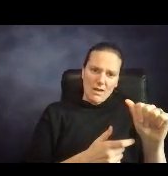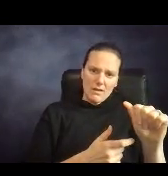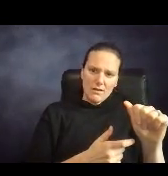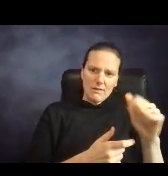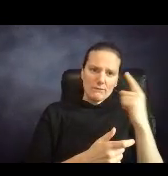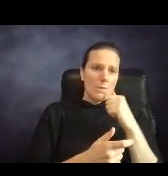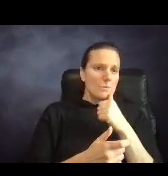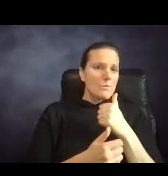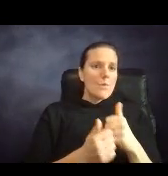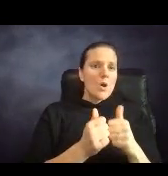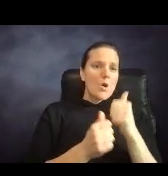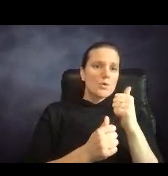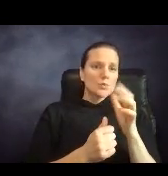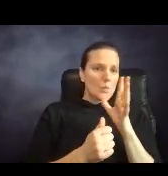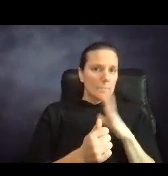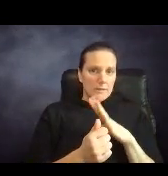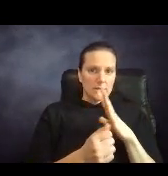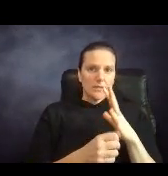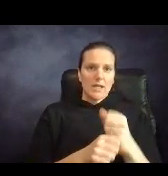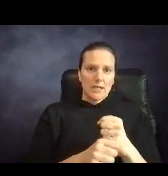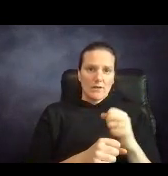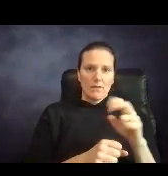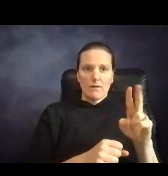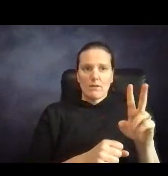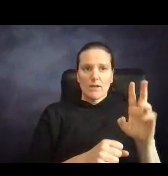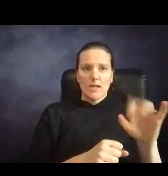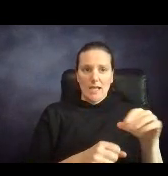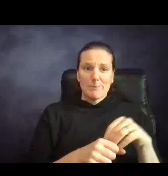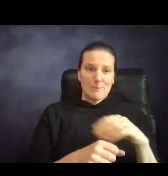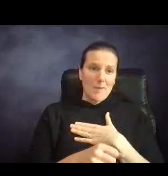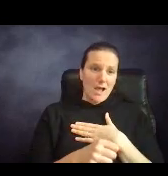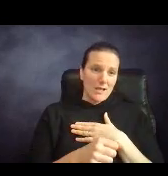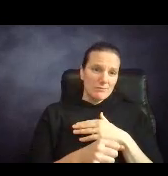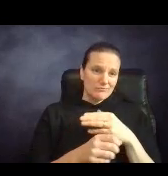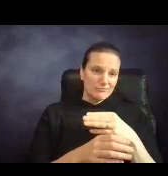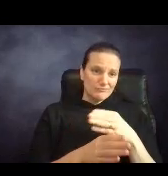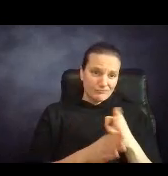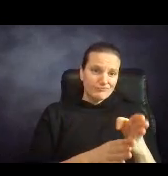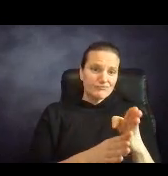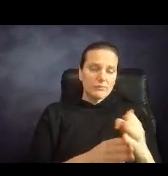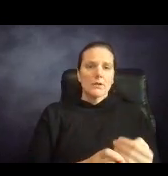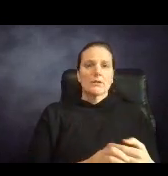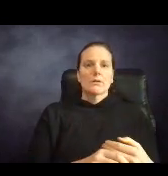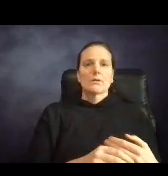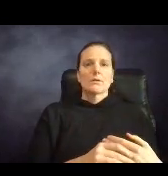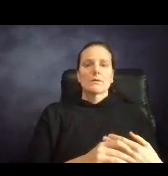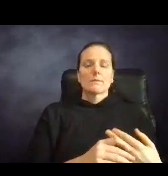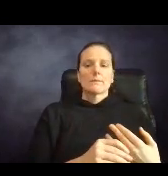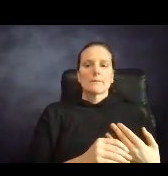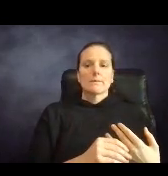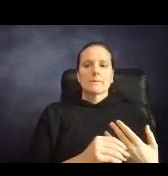So this is what most women are getting in my practice very quickly. The difference between the conjugated equine